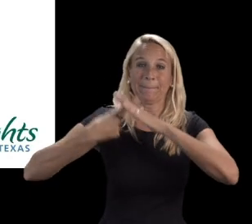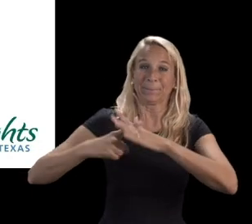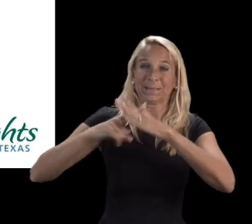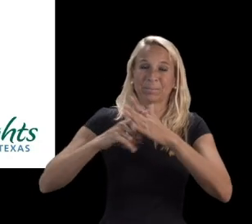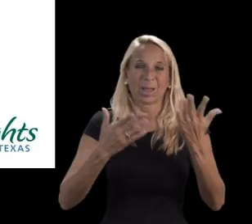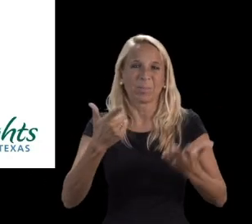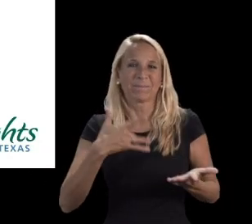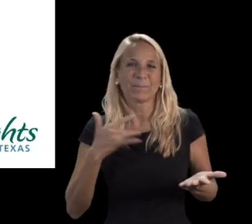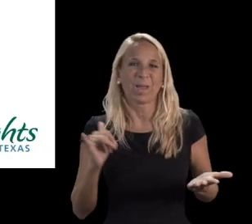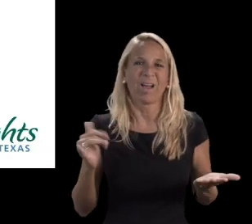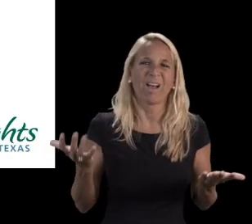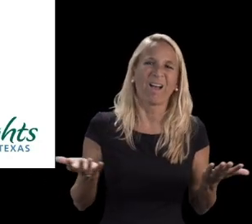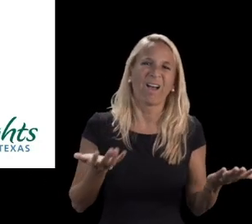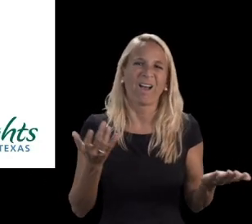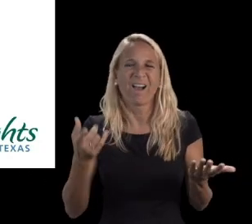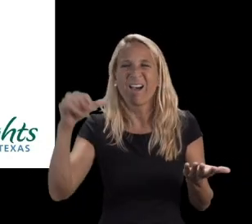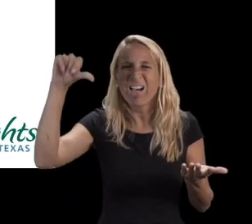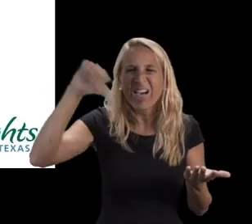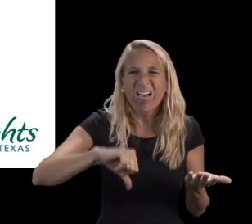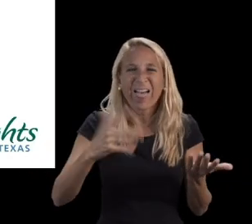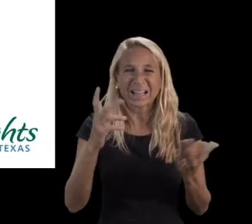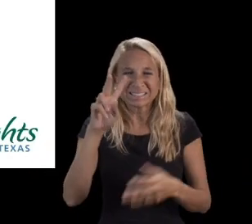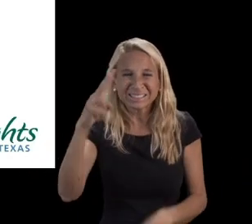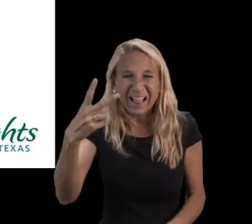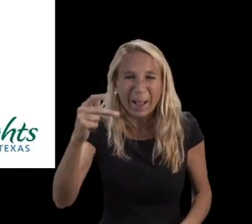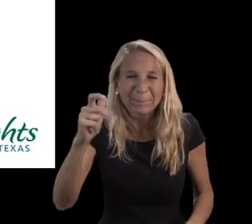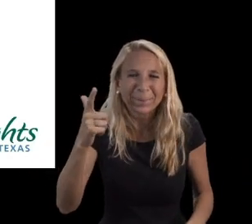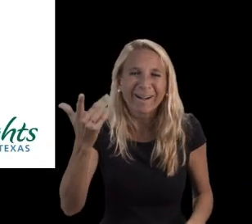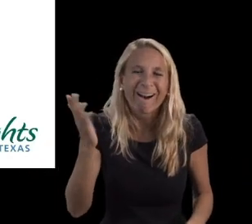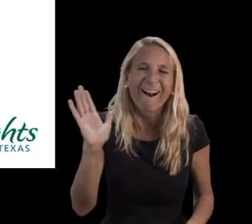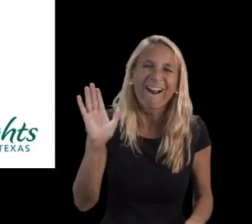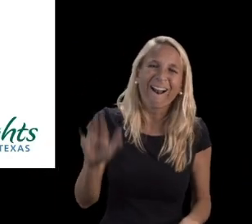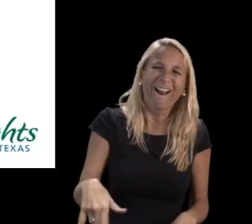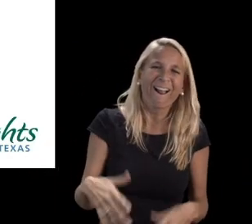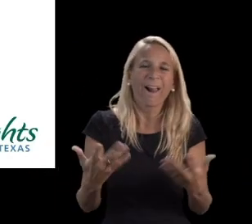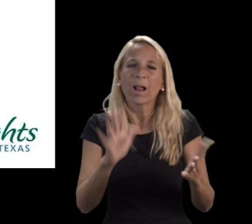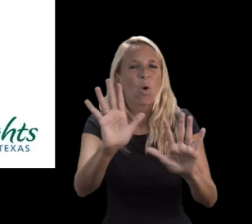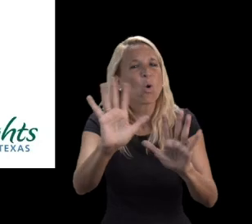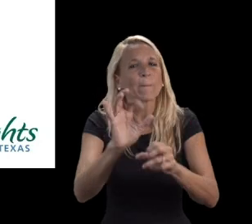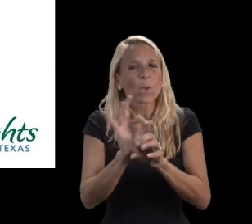once you're aware that you've been denied the second time, you may not have all the information you need to know